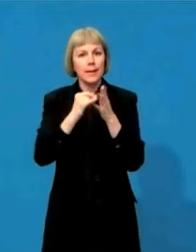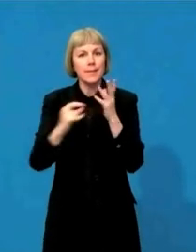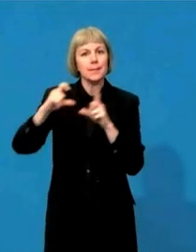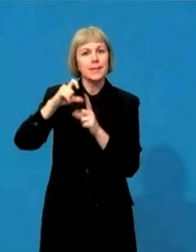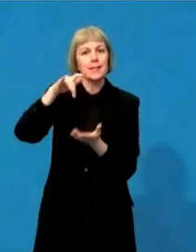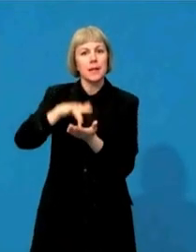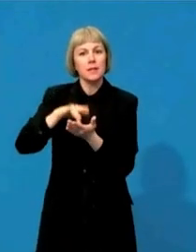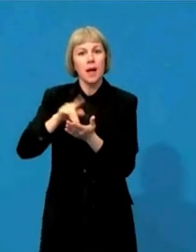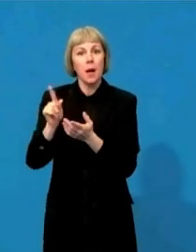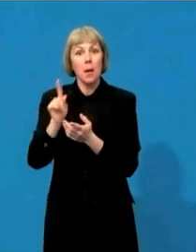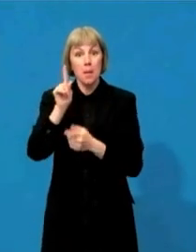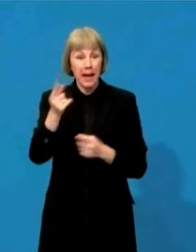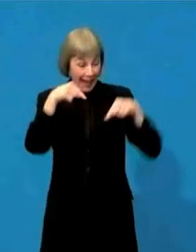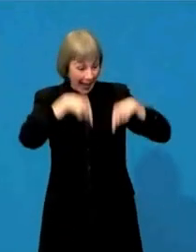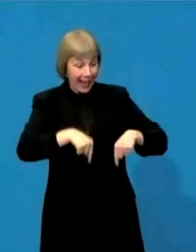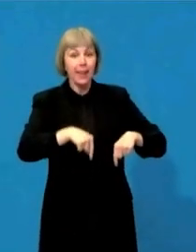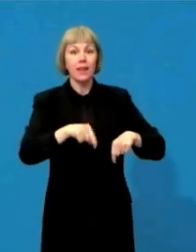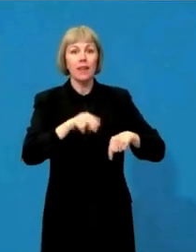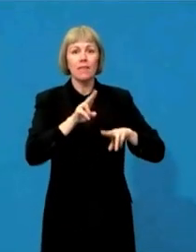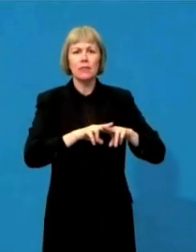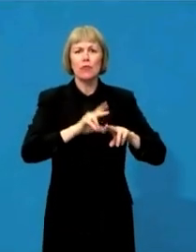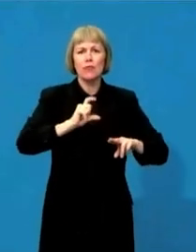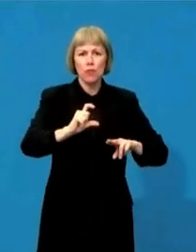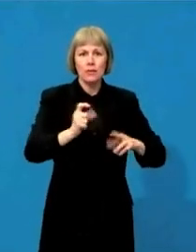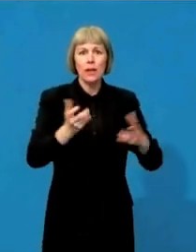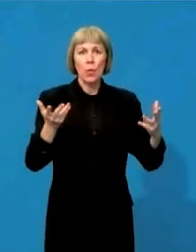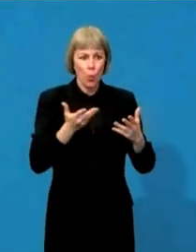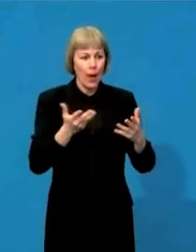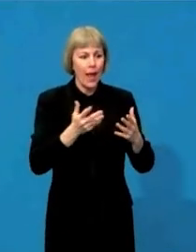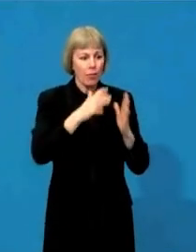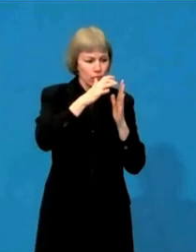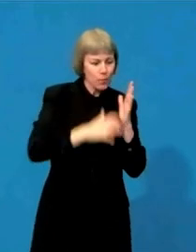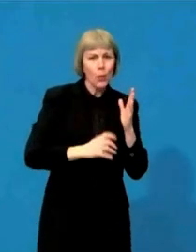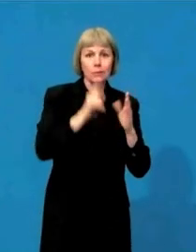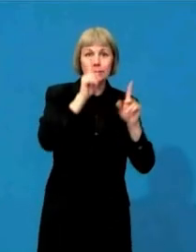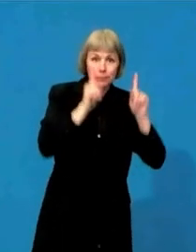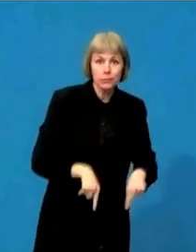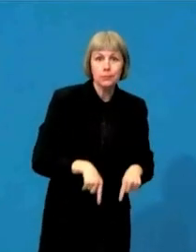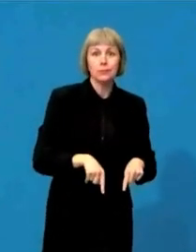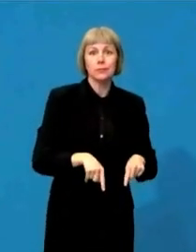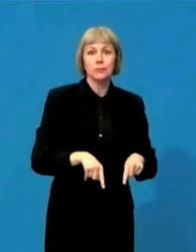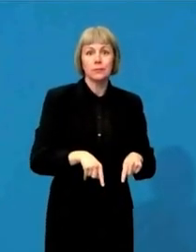So a lot of people - a lot of the services right across the country benefitted from the